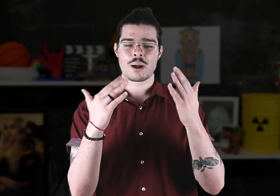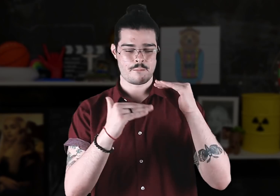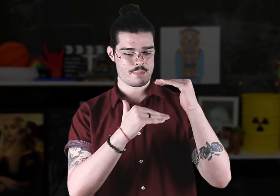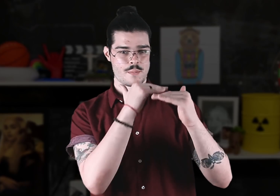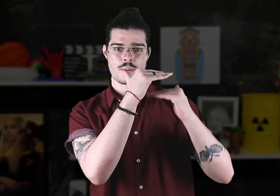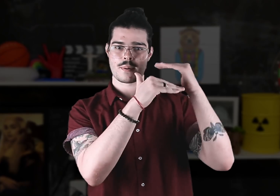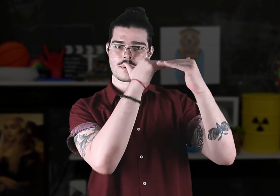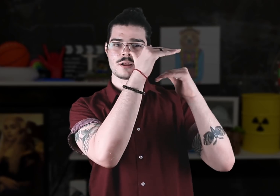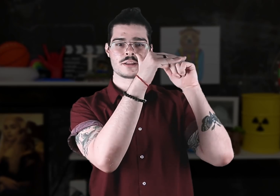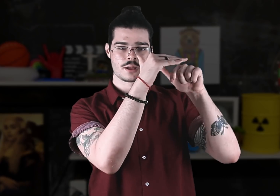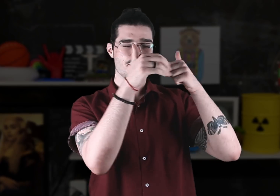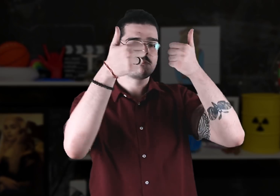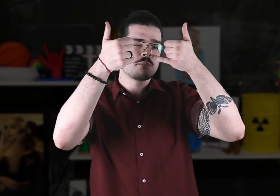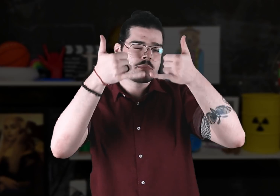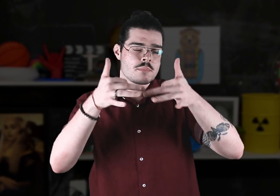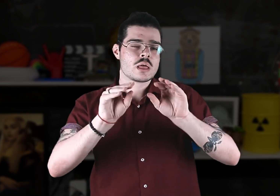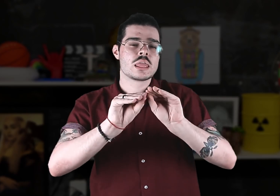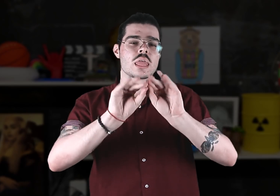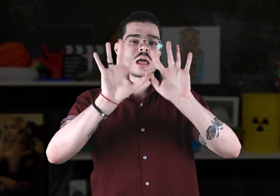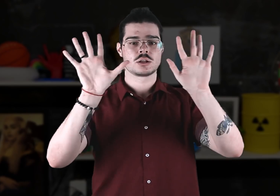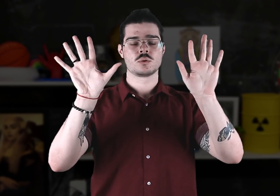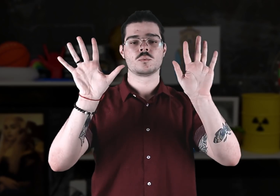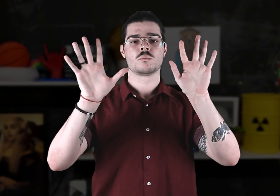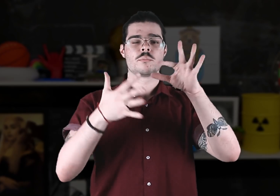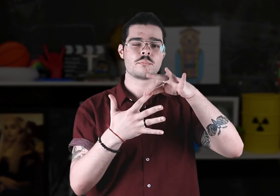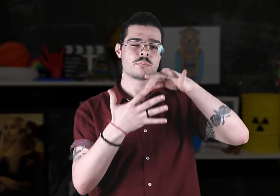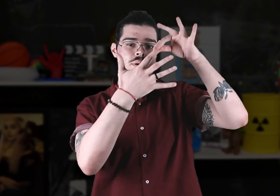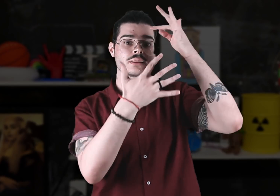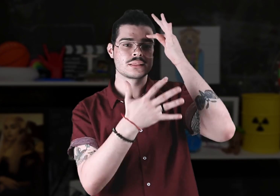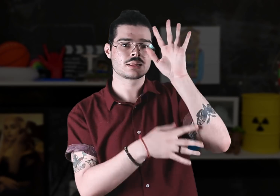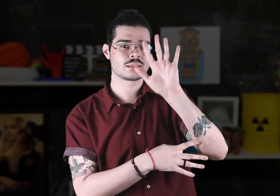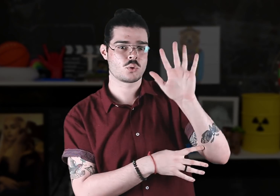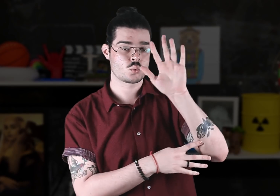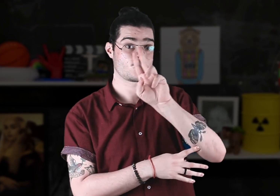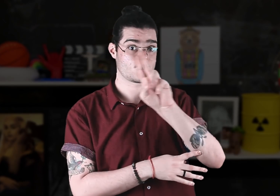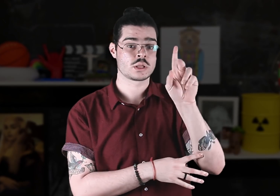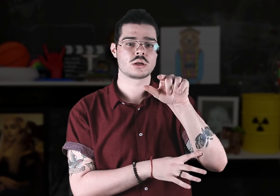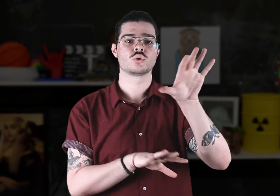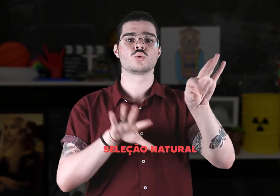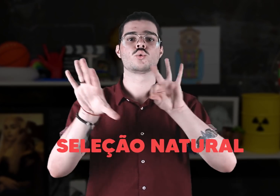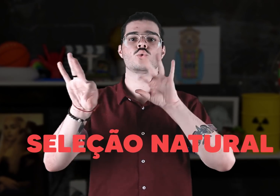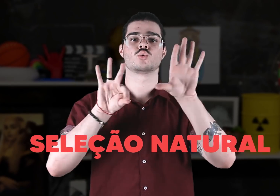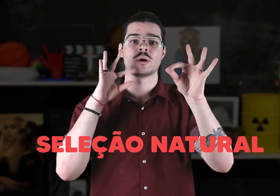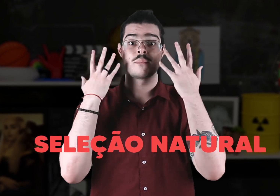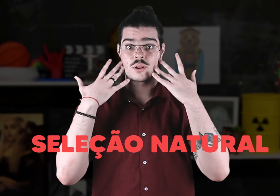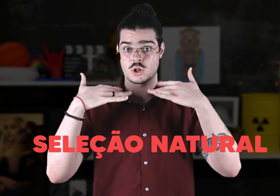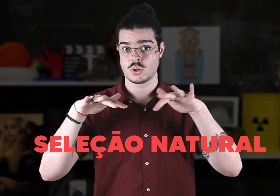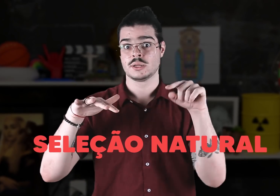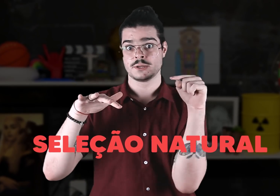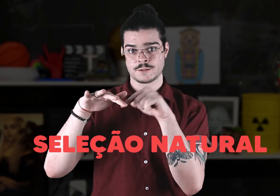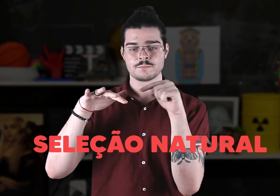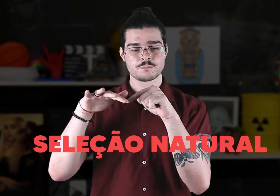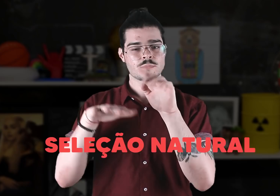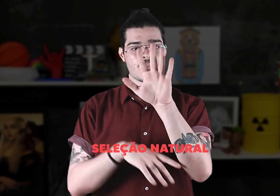This explanation is very obvious in the theory of natural selection,